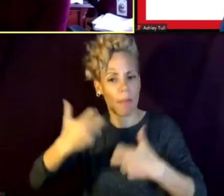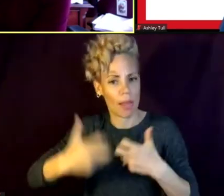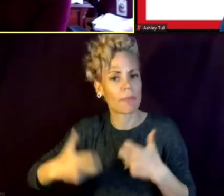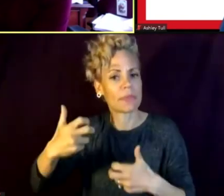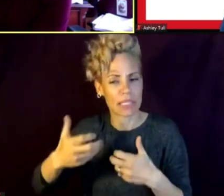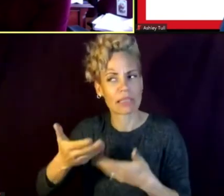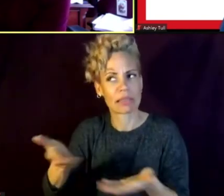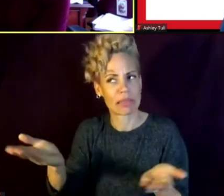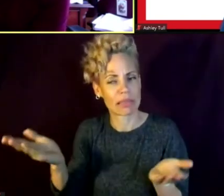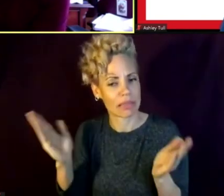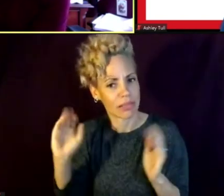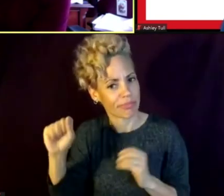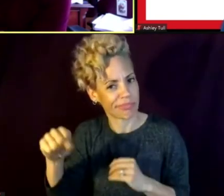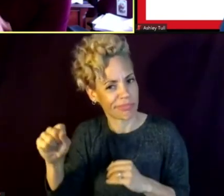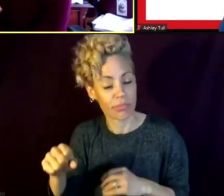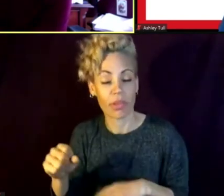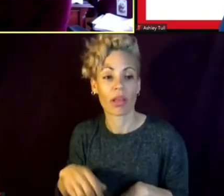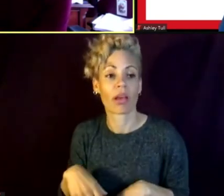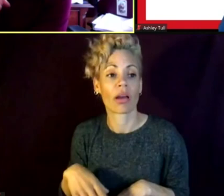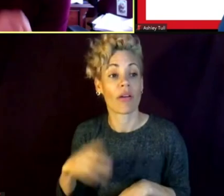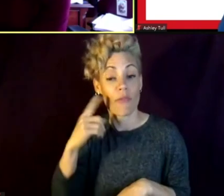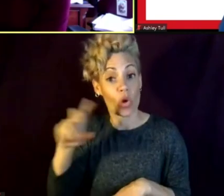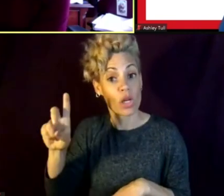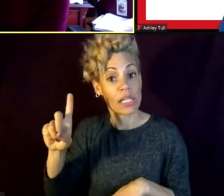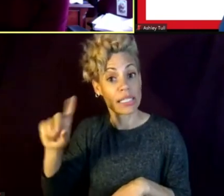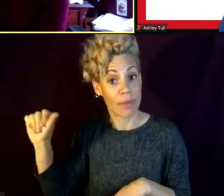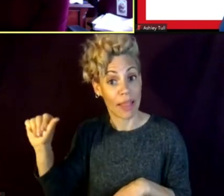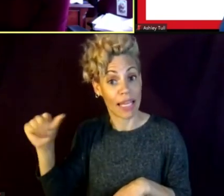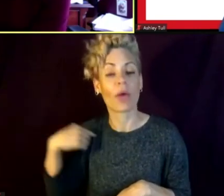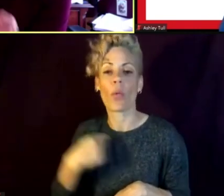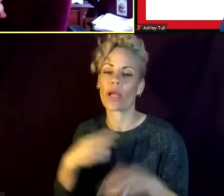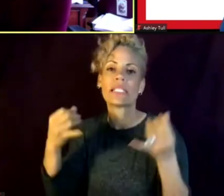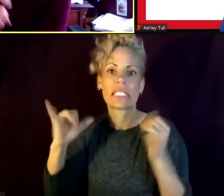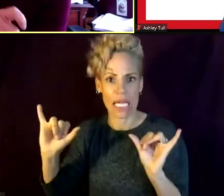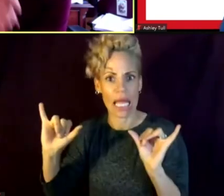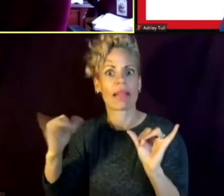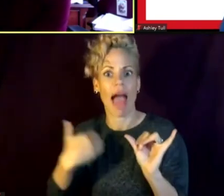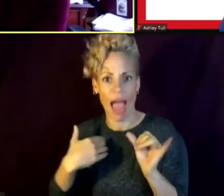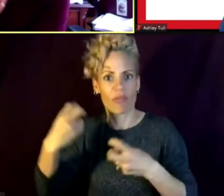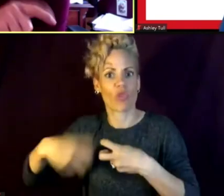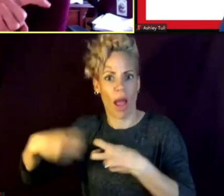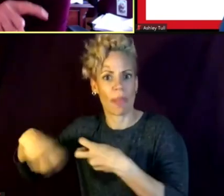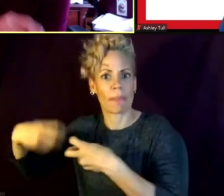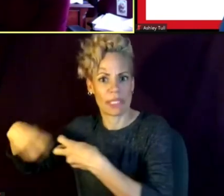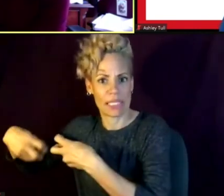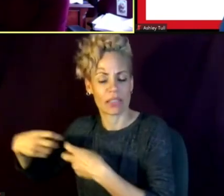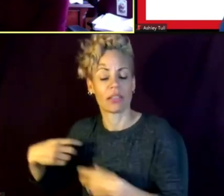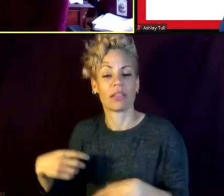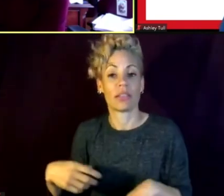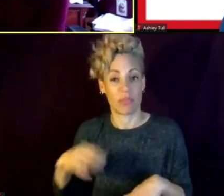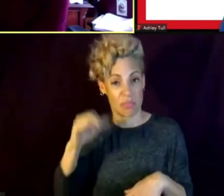In regards to disabilities, we still have problems. We still have the stigma that I talk about